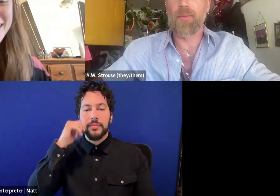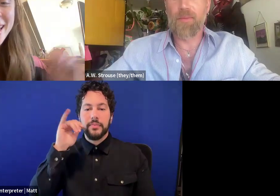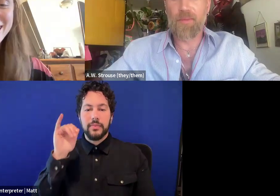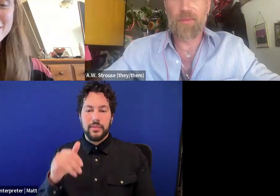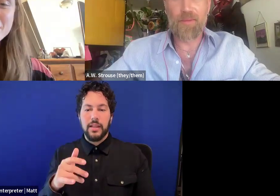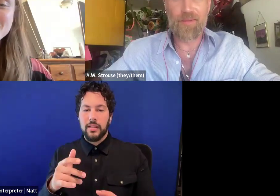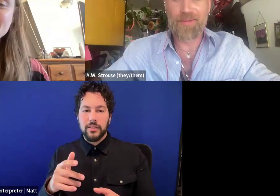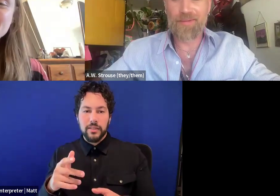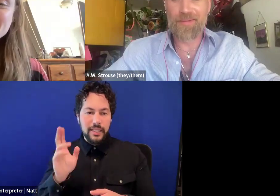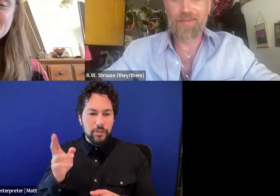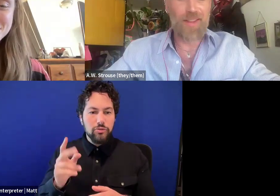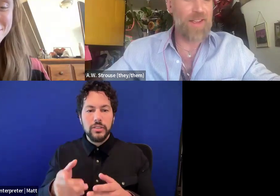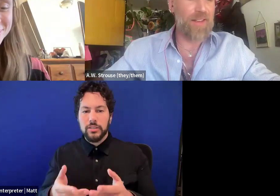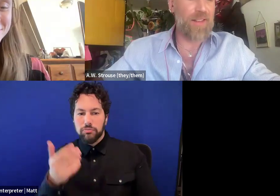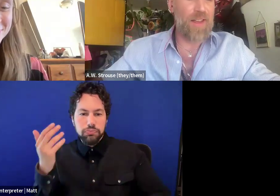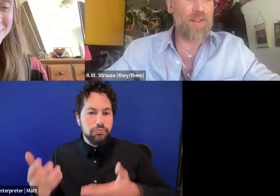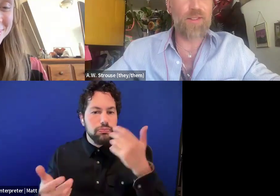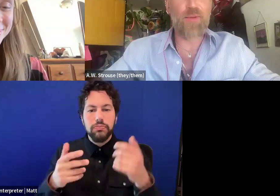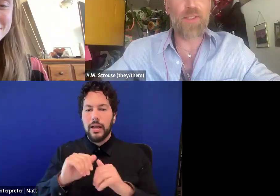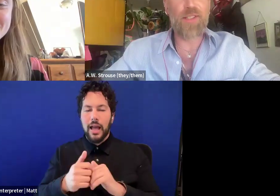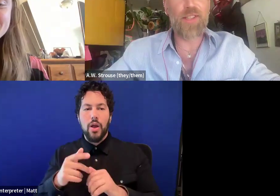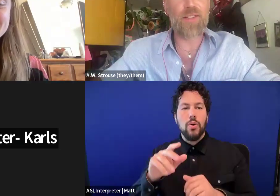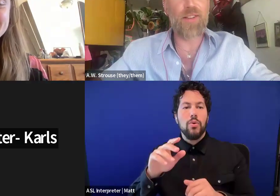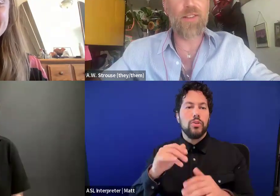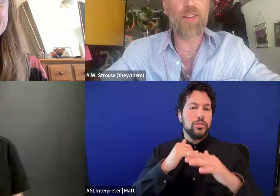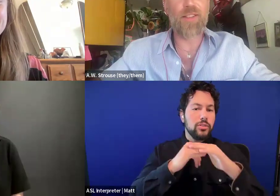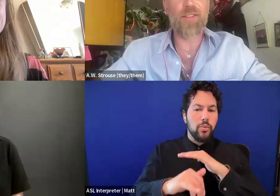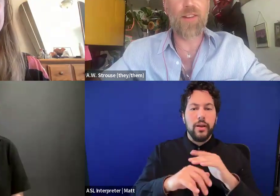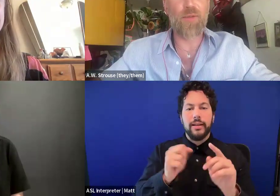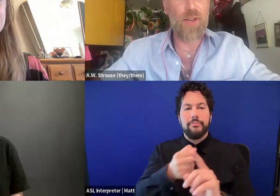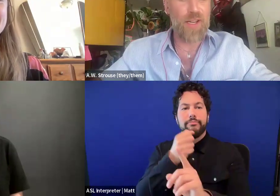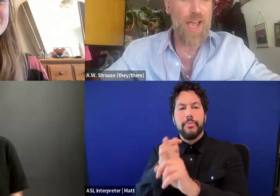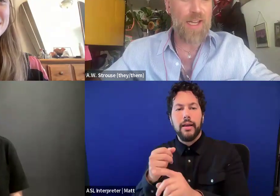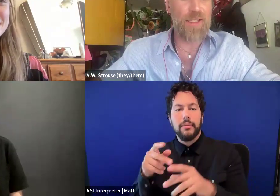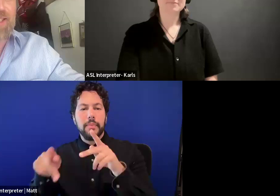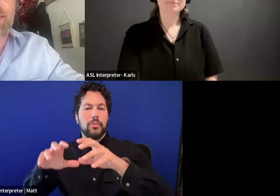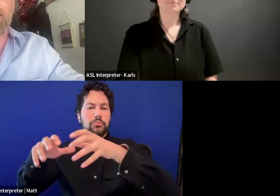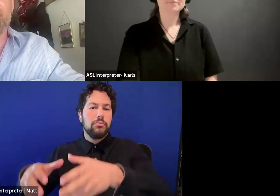AW, can you take it away? Thank you so much, Cassandra, and thanks to everyone at CLAGS, and…